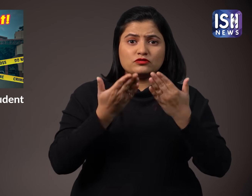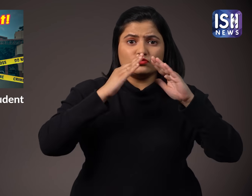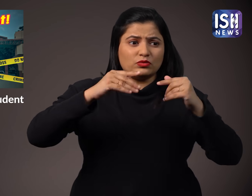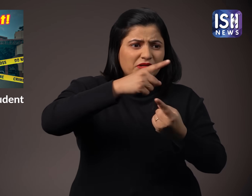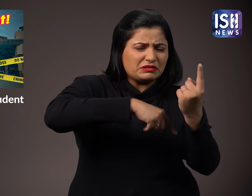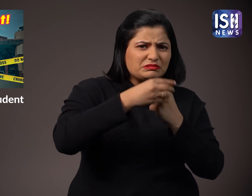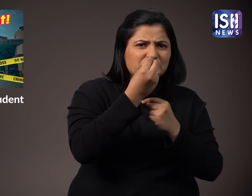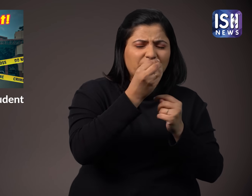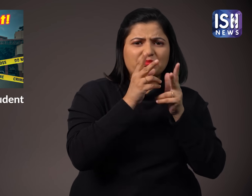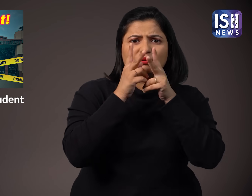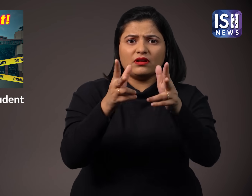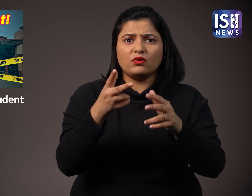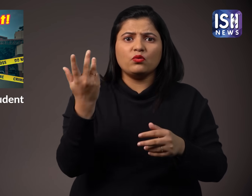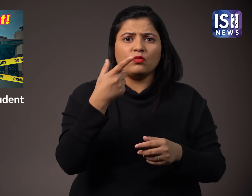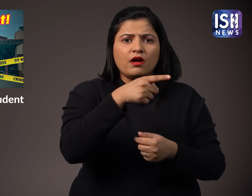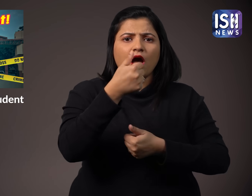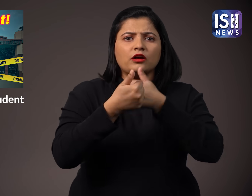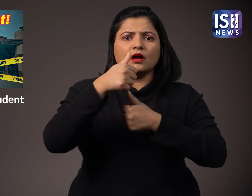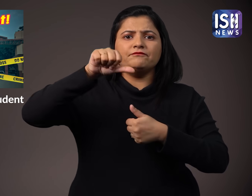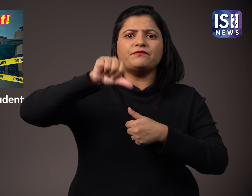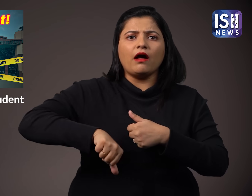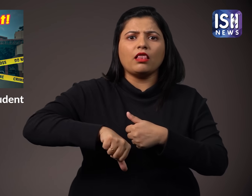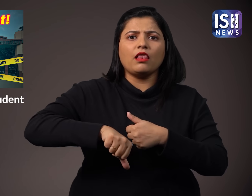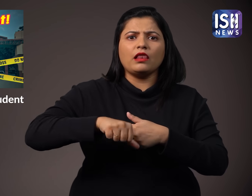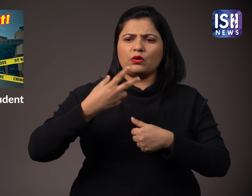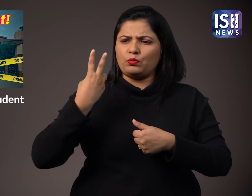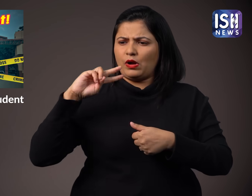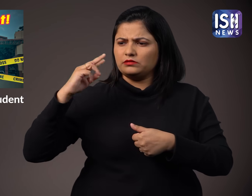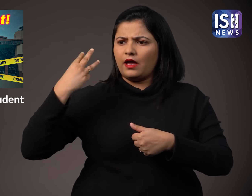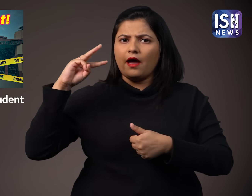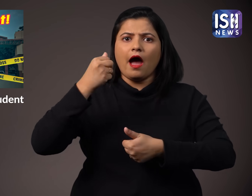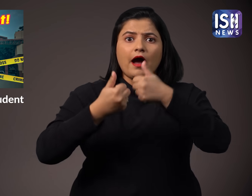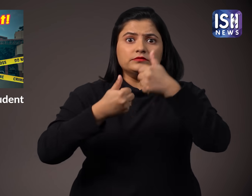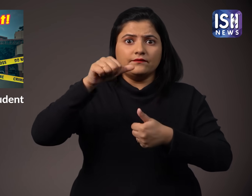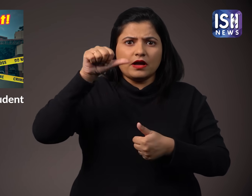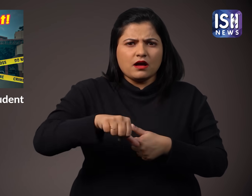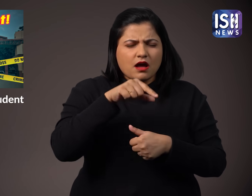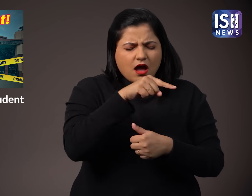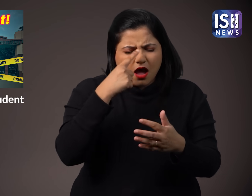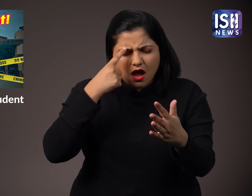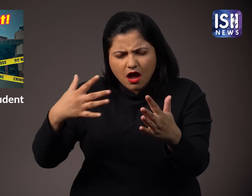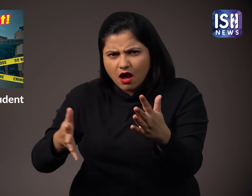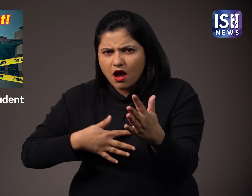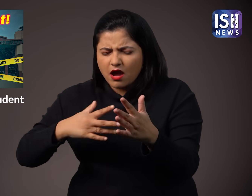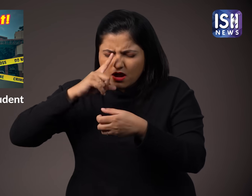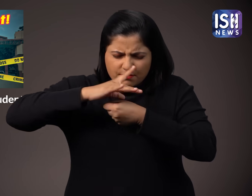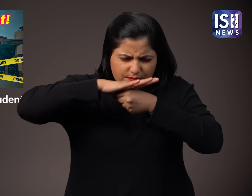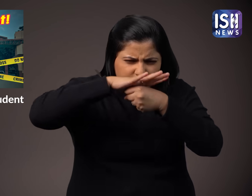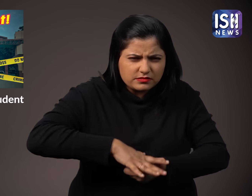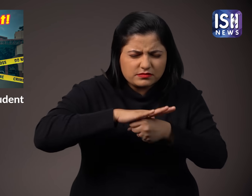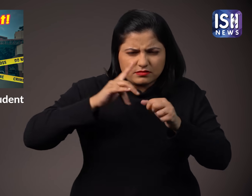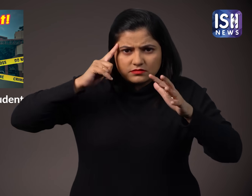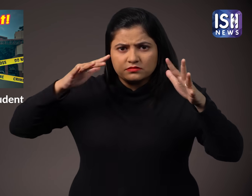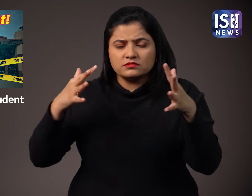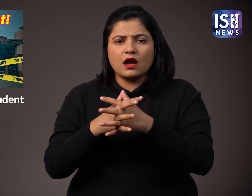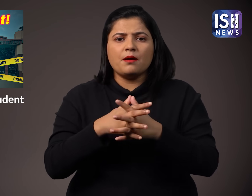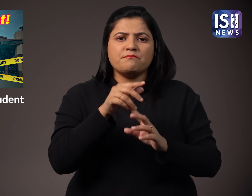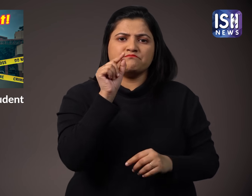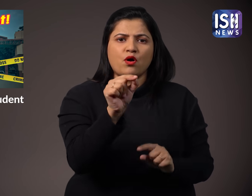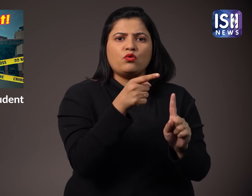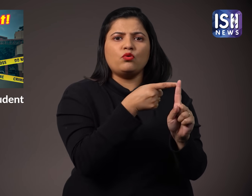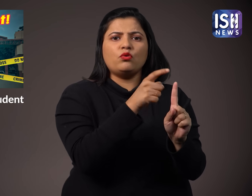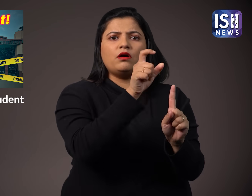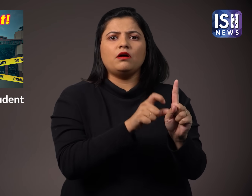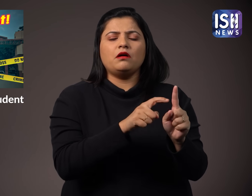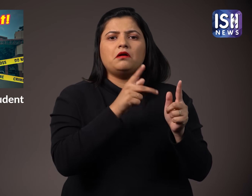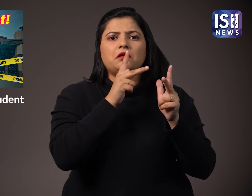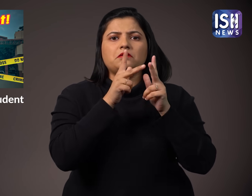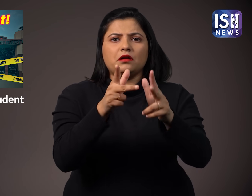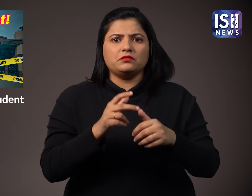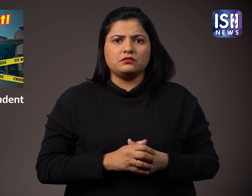Some students say that Rahul took this step because he failed in his exams a few days back and he was under a lot of pressure.